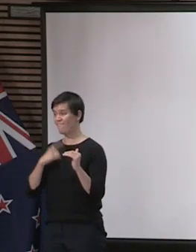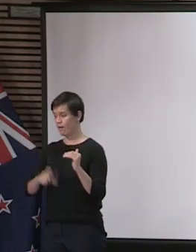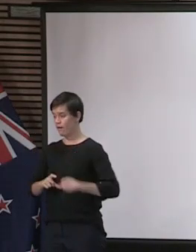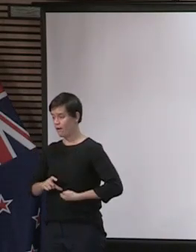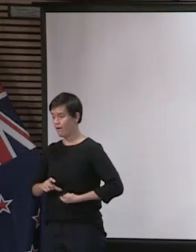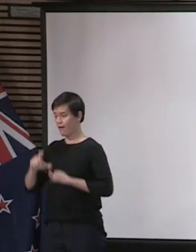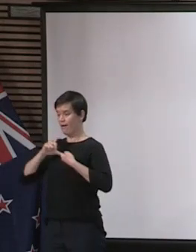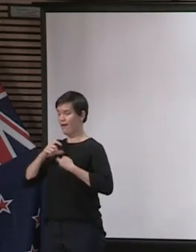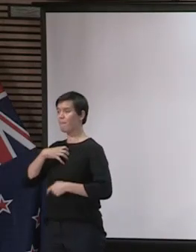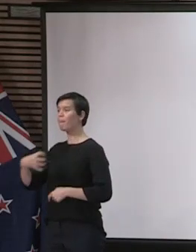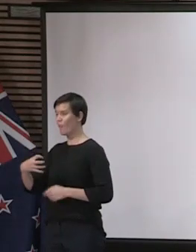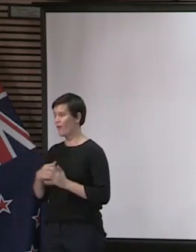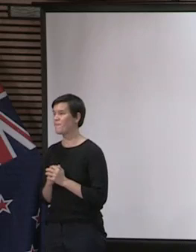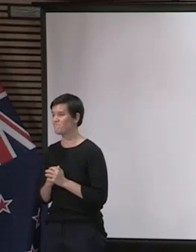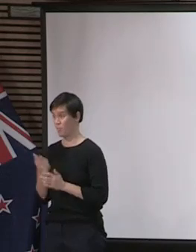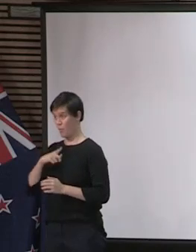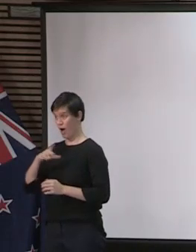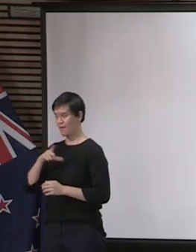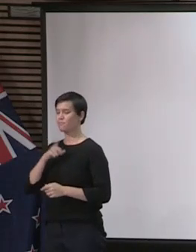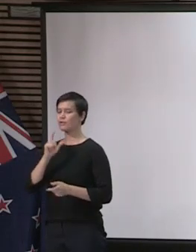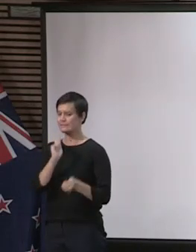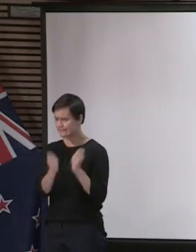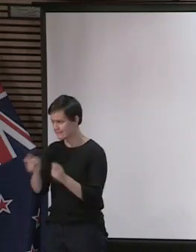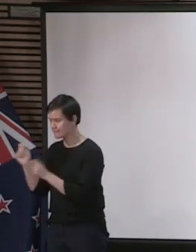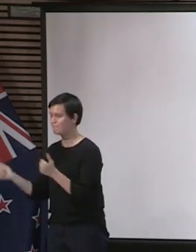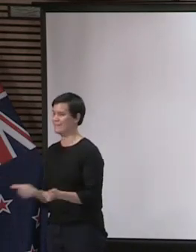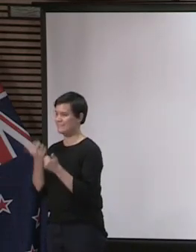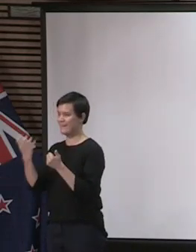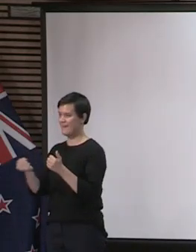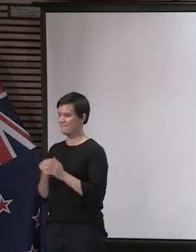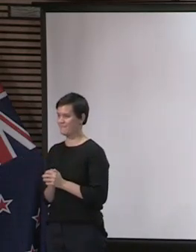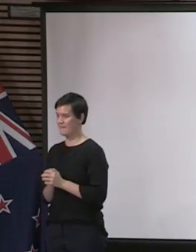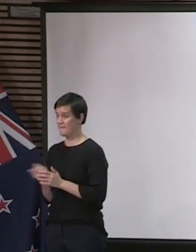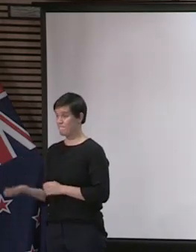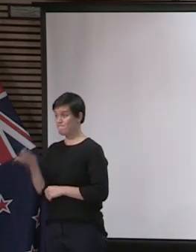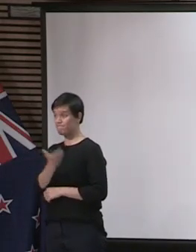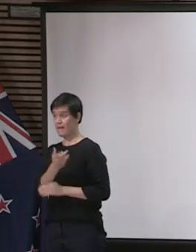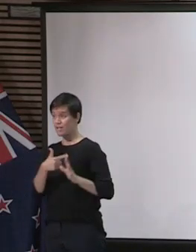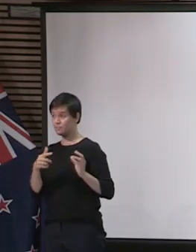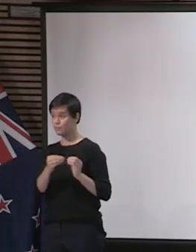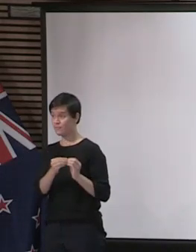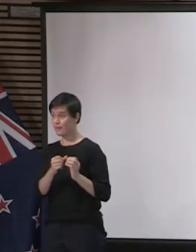further confidence again and so I am not expecting any surprises, particularly because of the proactive